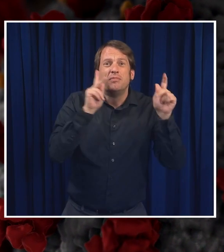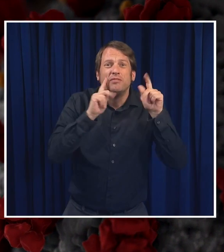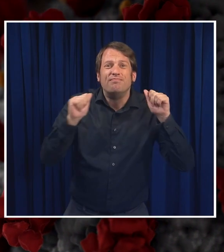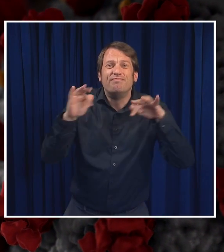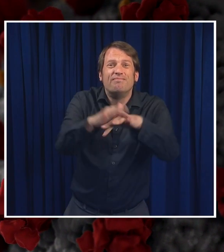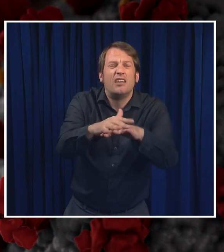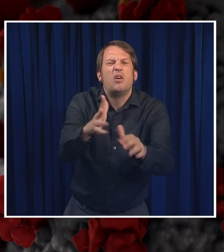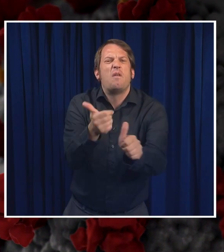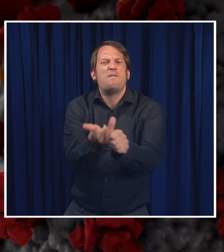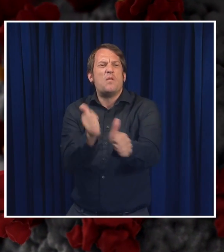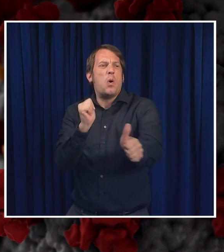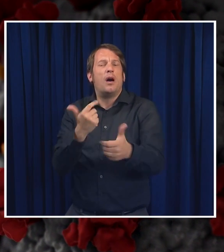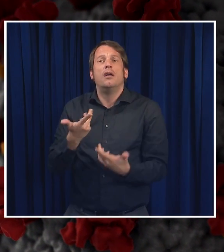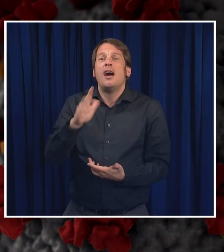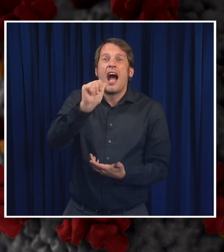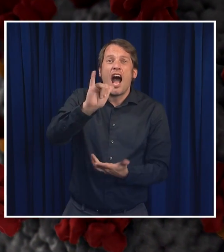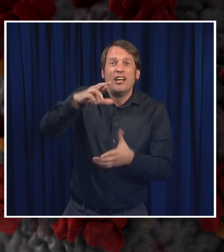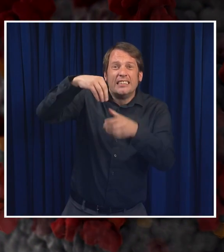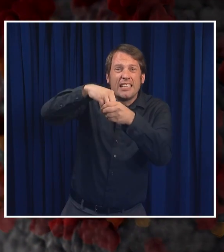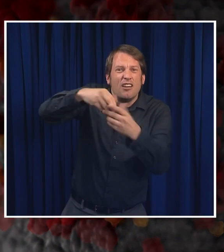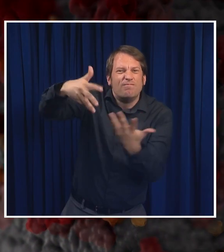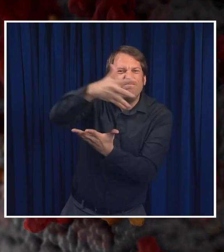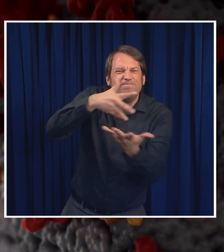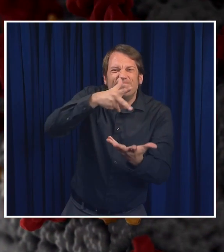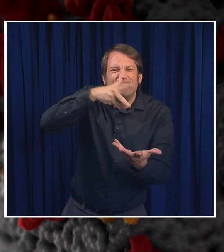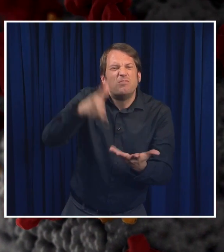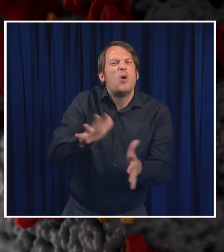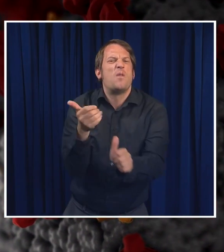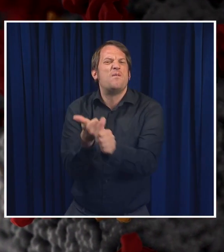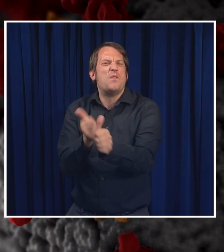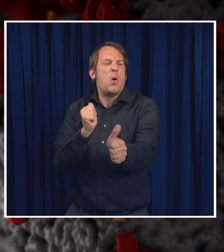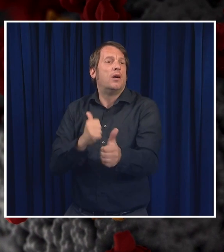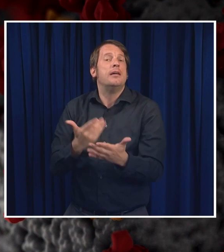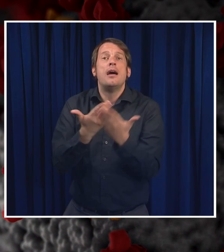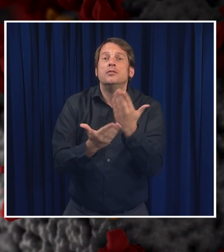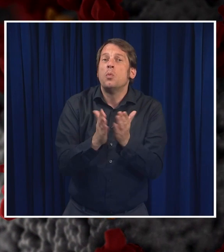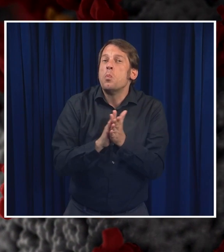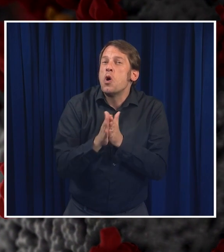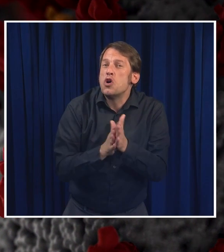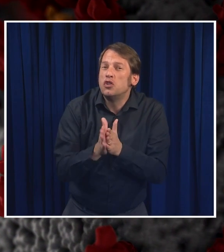avoiding crowds and poorly ventilated spaces, and washing your hands often.